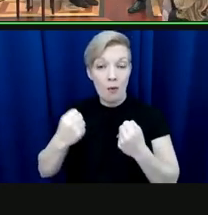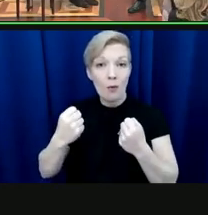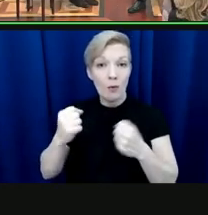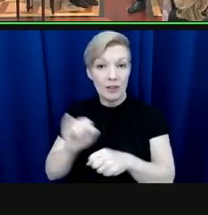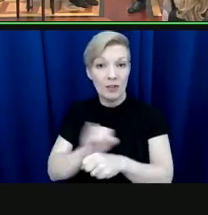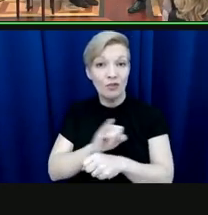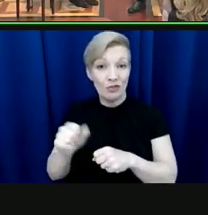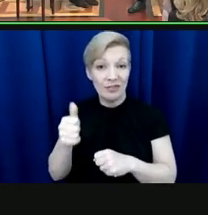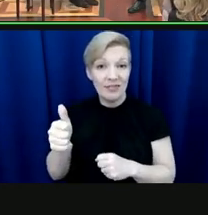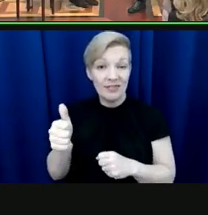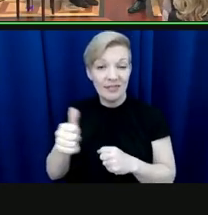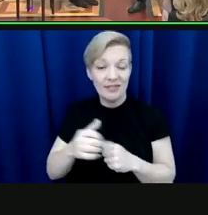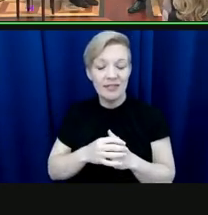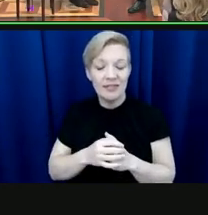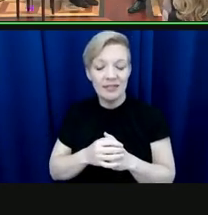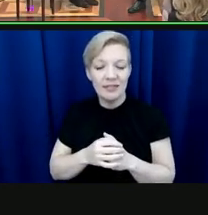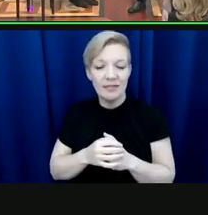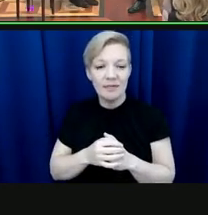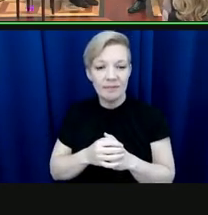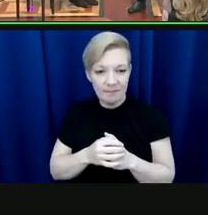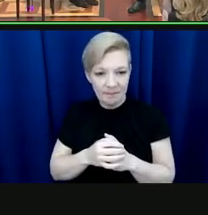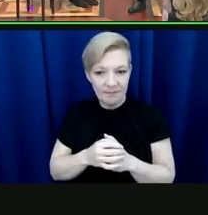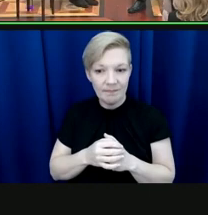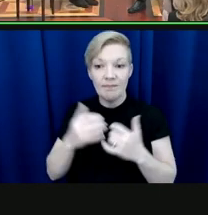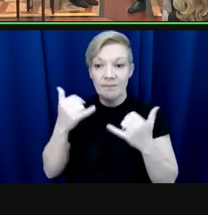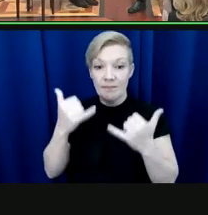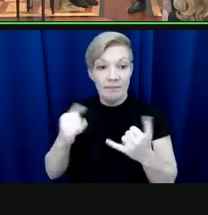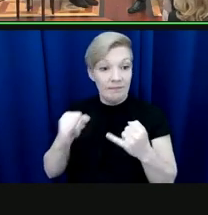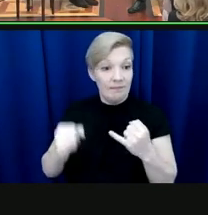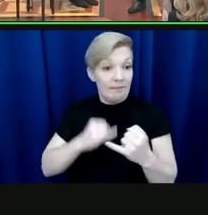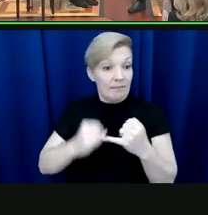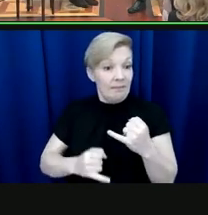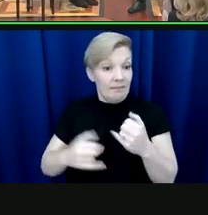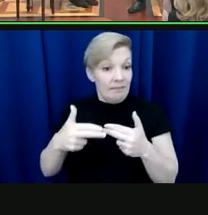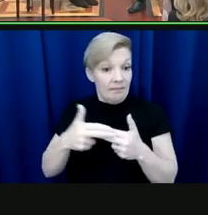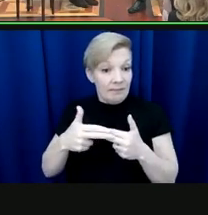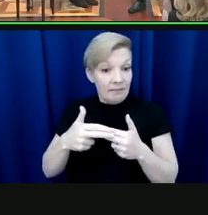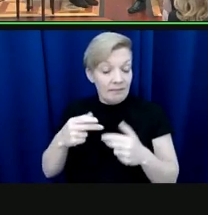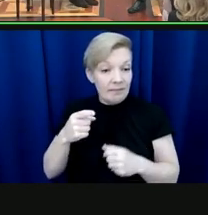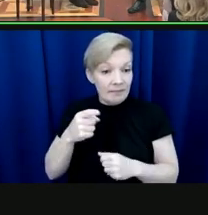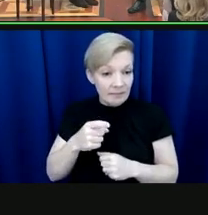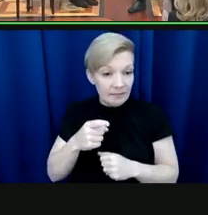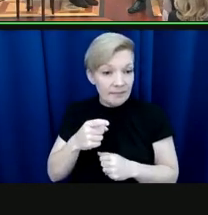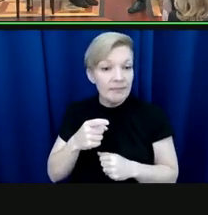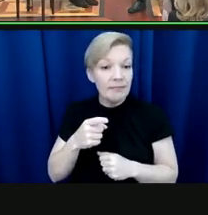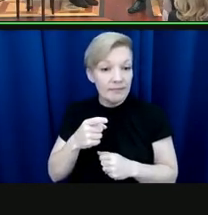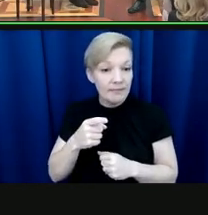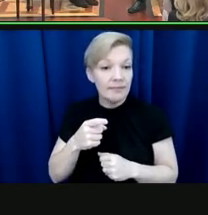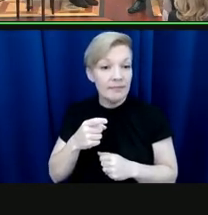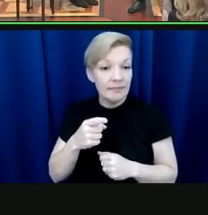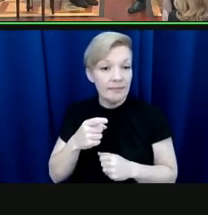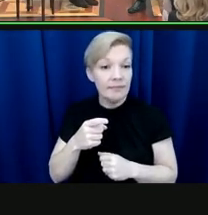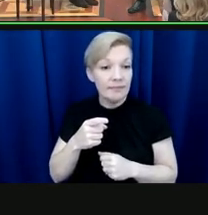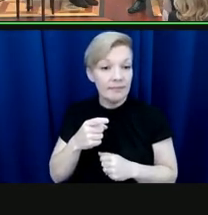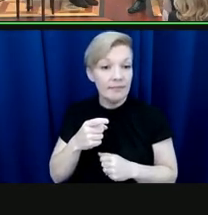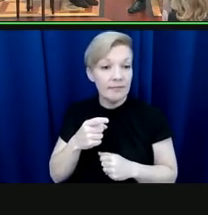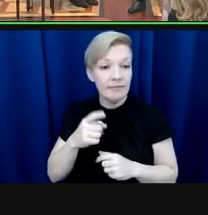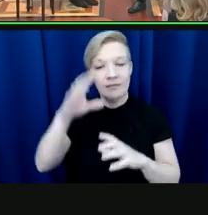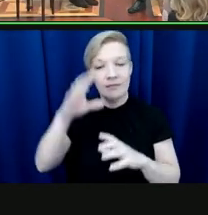With that, I think we've come to the last slide. And we want the president as a reminder slide